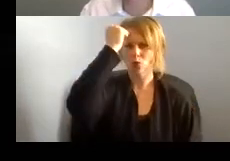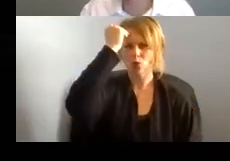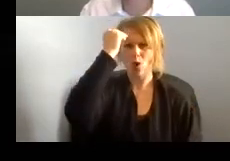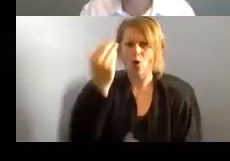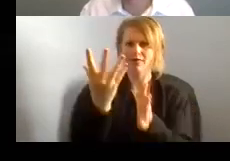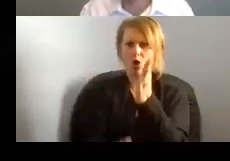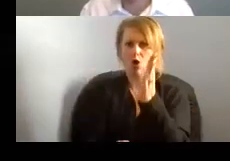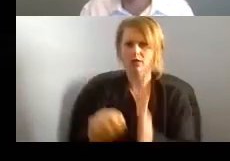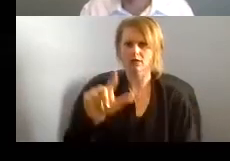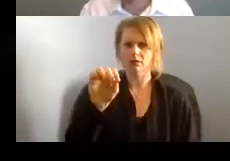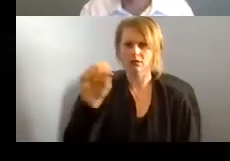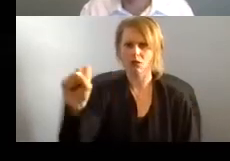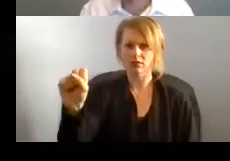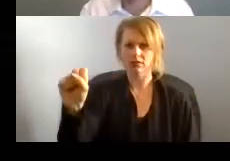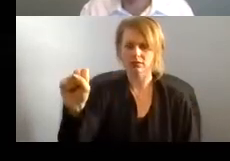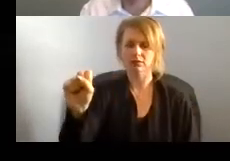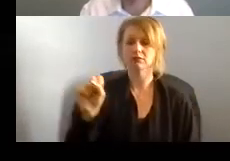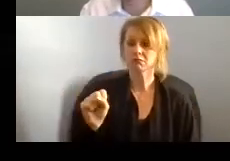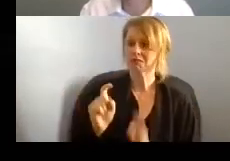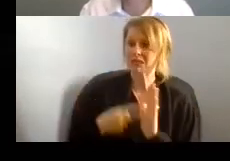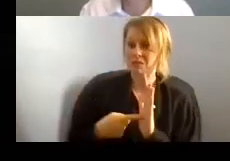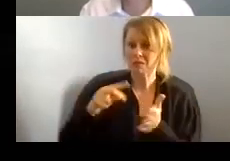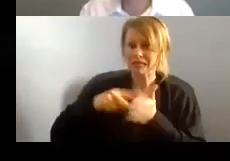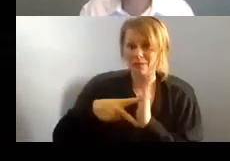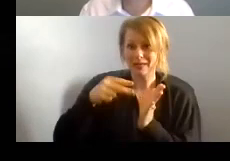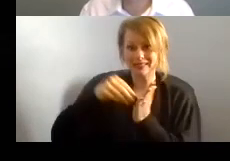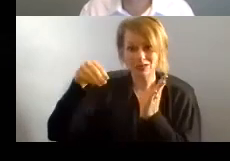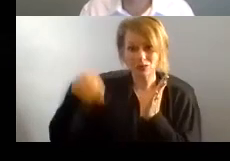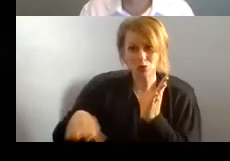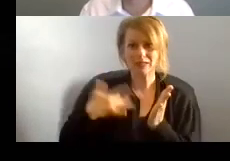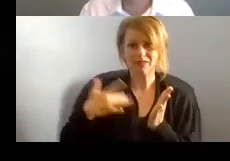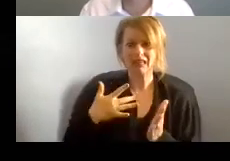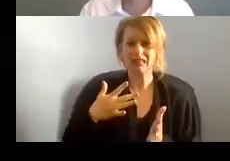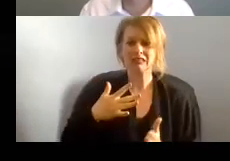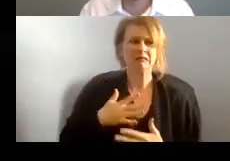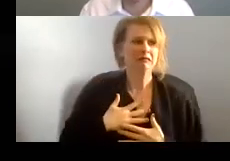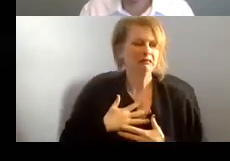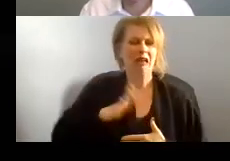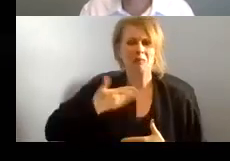is going to upset them. But when you ask children how they’re feeling, if they start crying after a death’s occurred, they’re